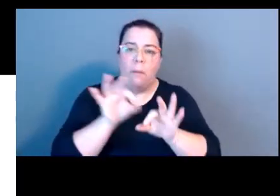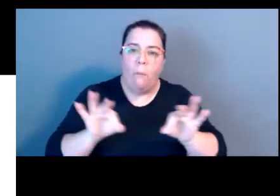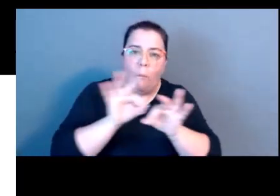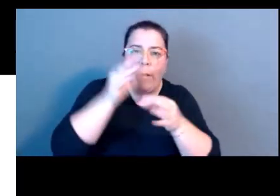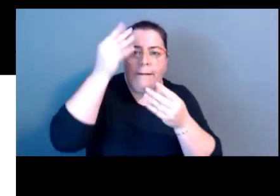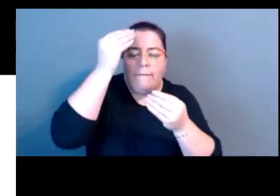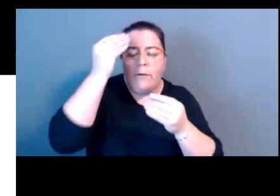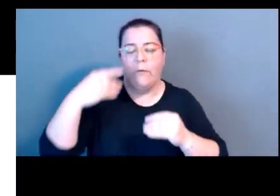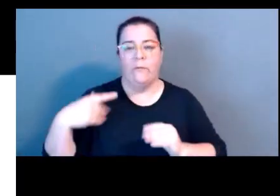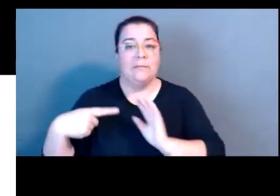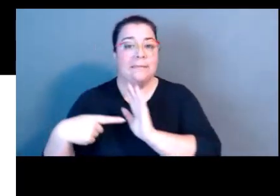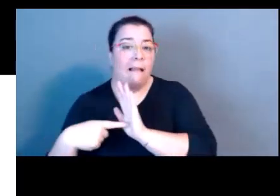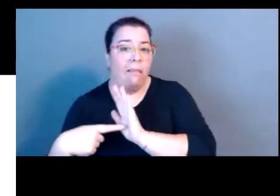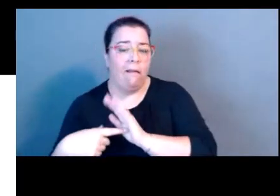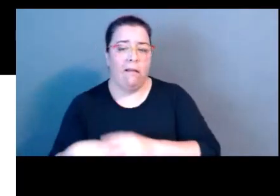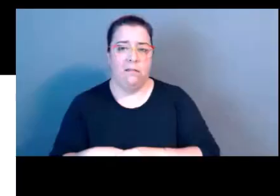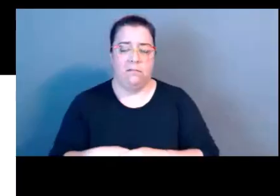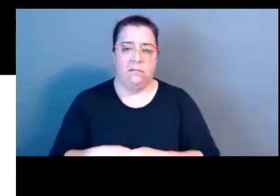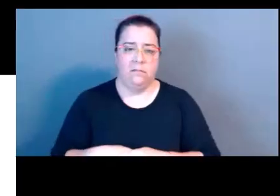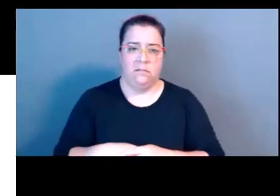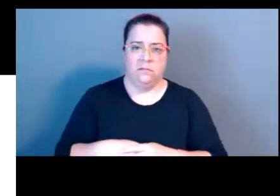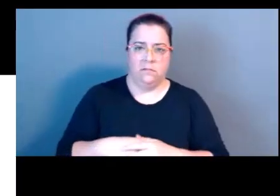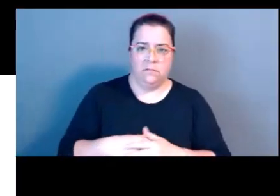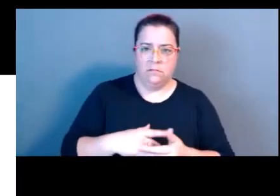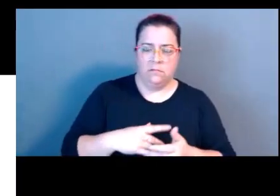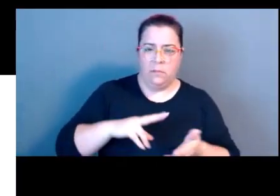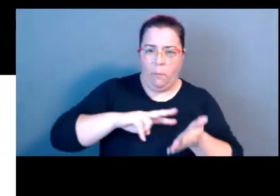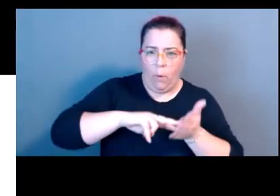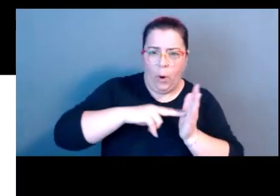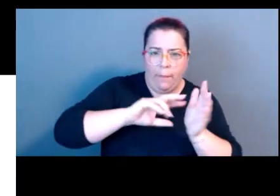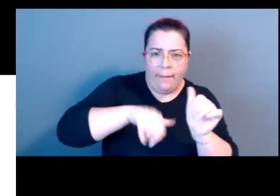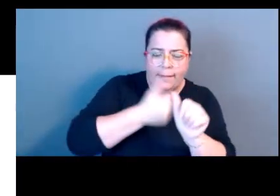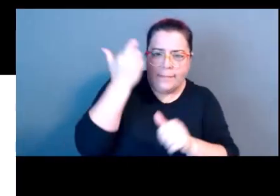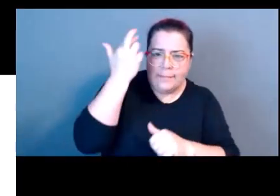purpose of the grant, as well as a checklist of four items